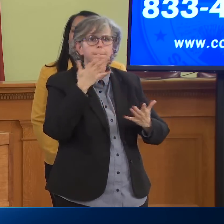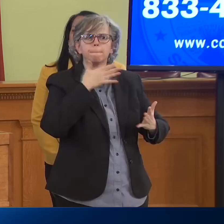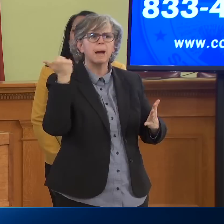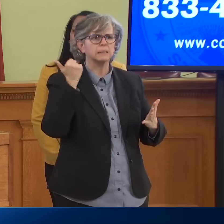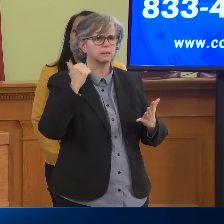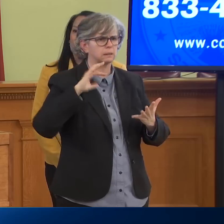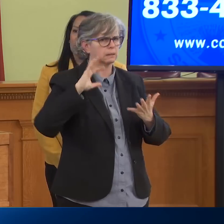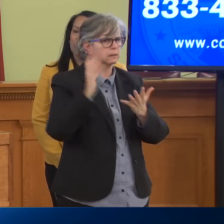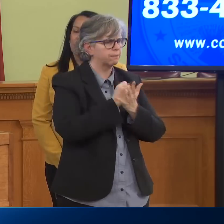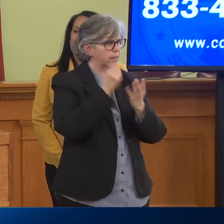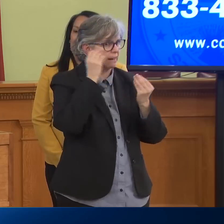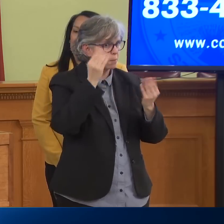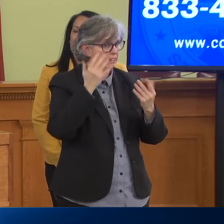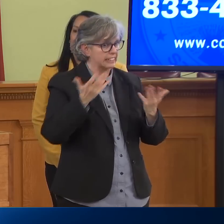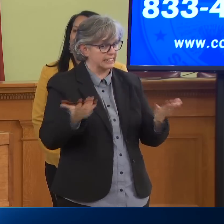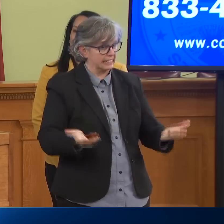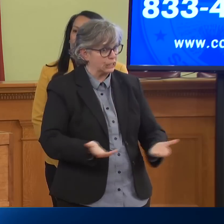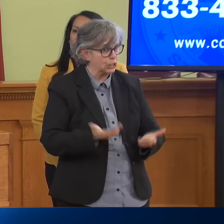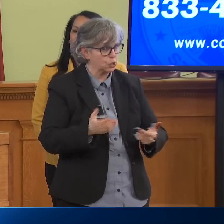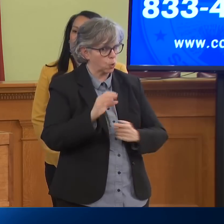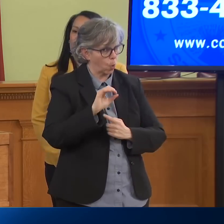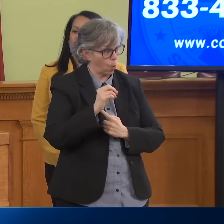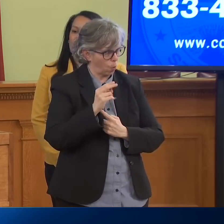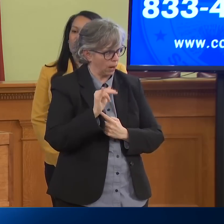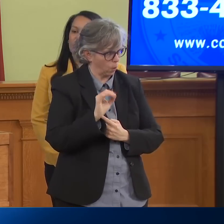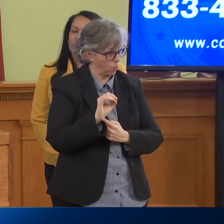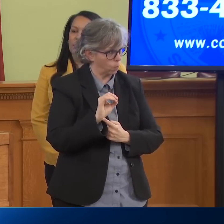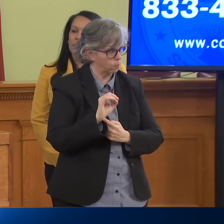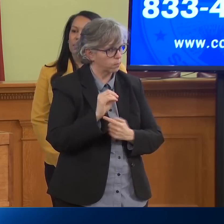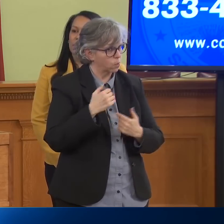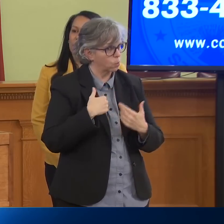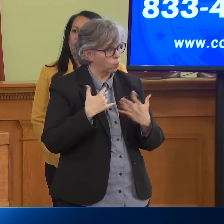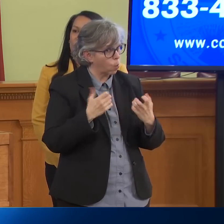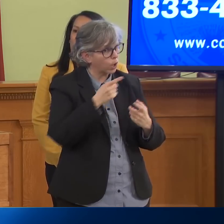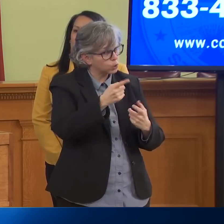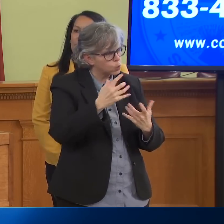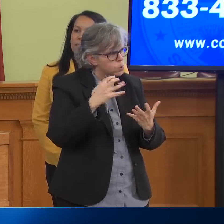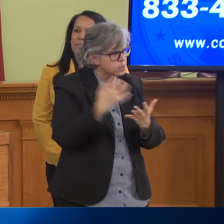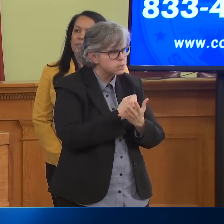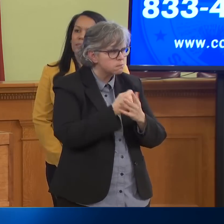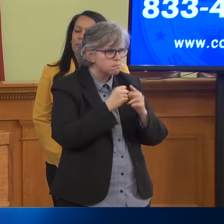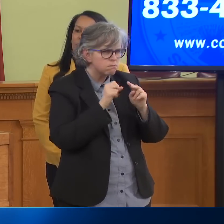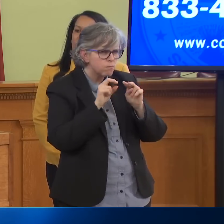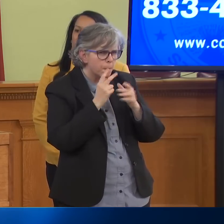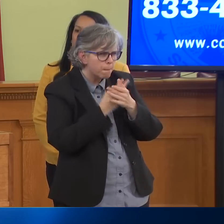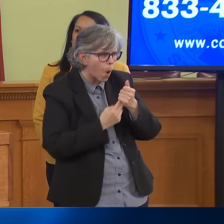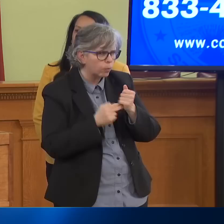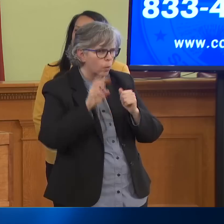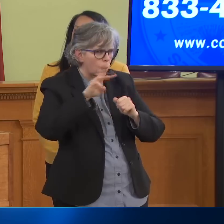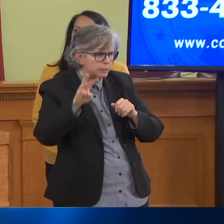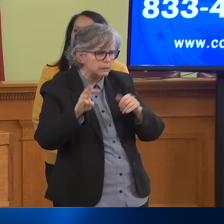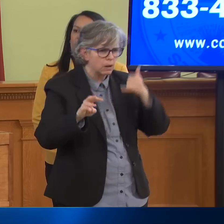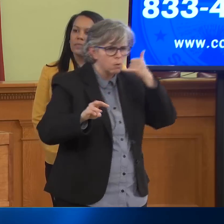QUESTIONS USE THE NUMBER 1-833- 427-5634 IN ORDER TO GET THOSE QUESTIONS ANSWERED. THOSE ARE THE BEST SOURCES OF